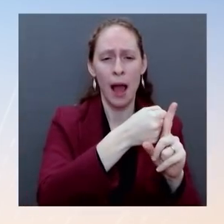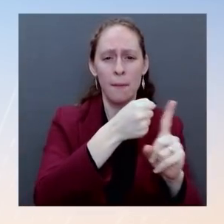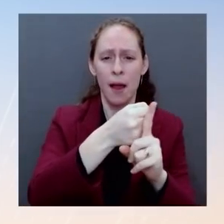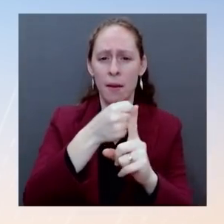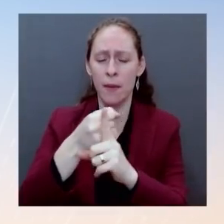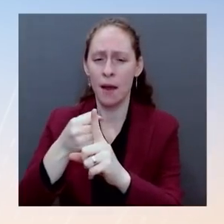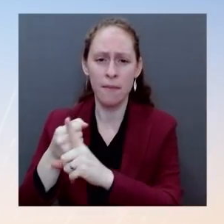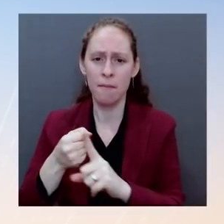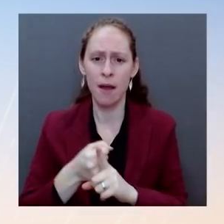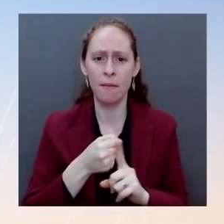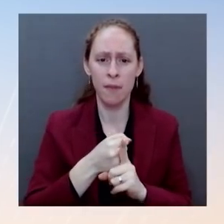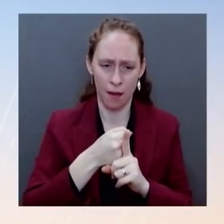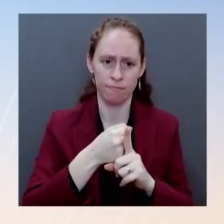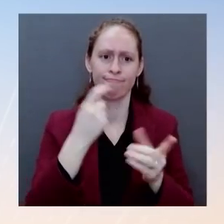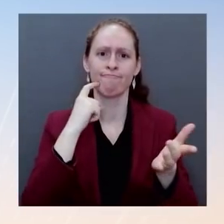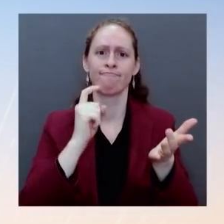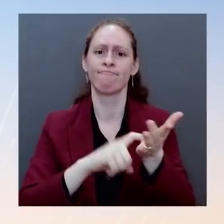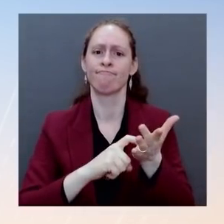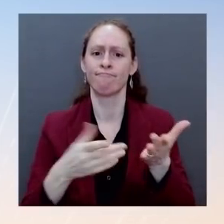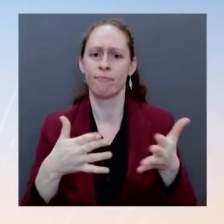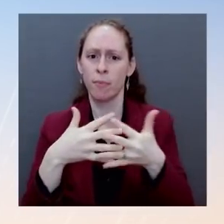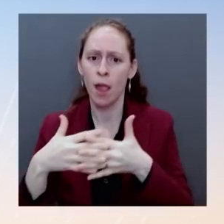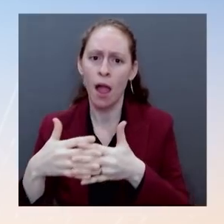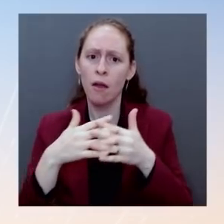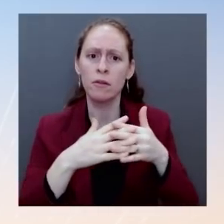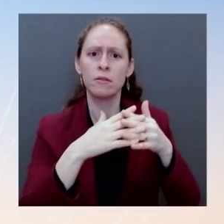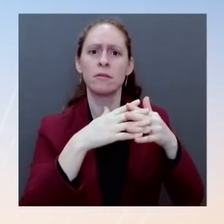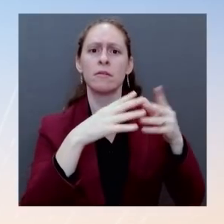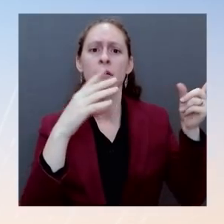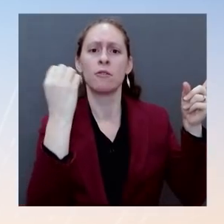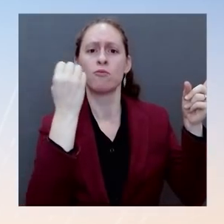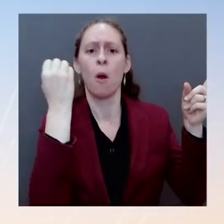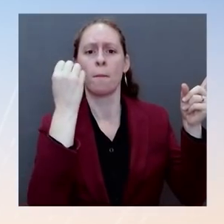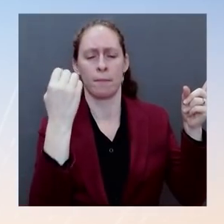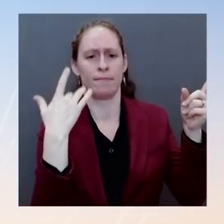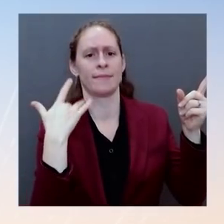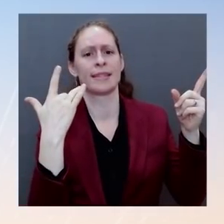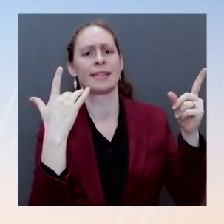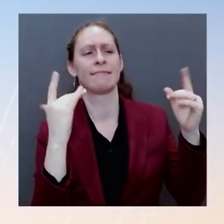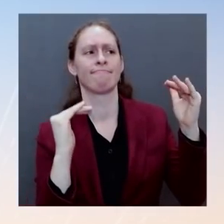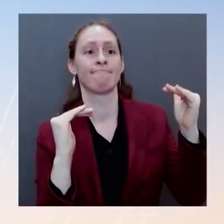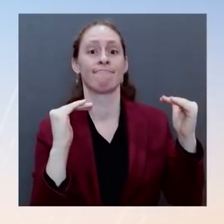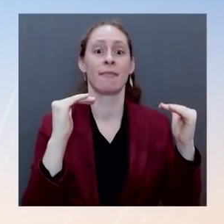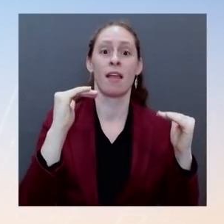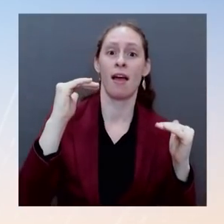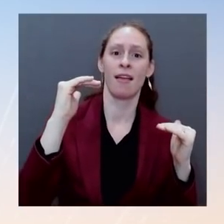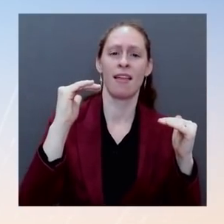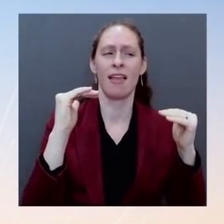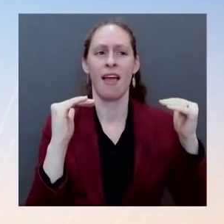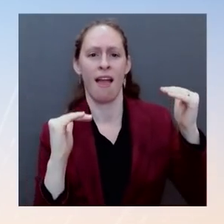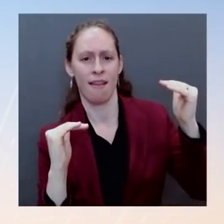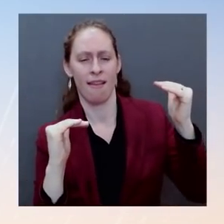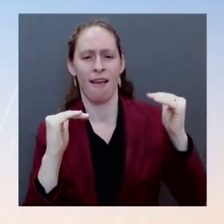In December, the EU saw its highest recorded inflation in -- on record.